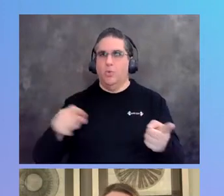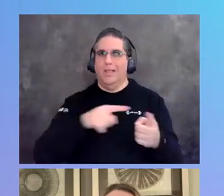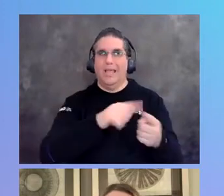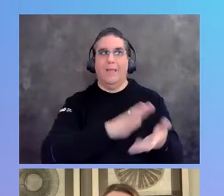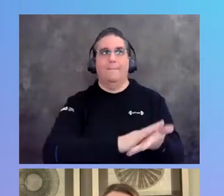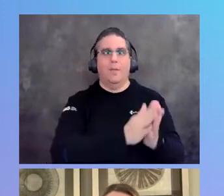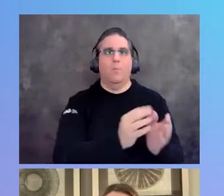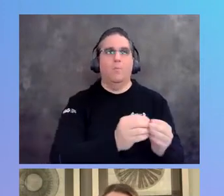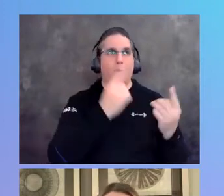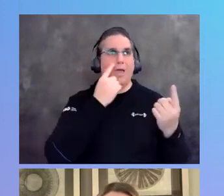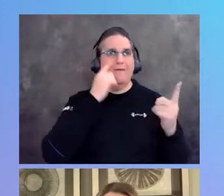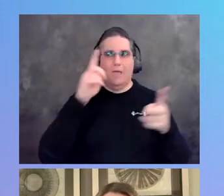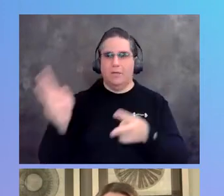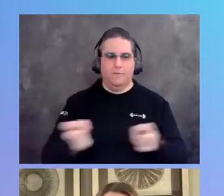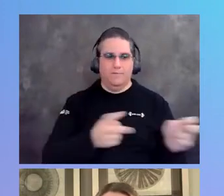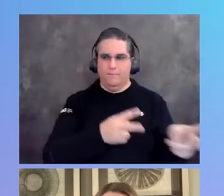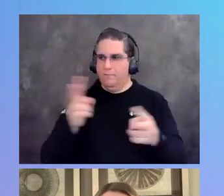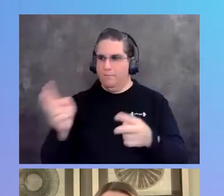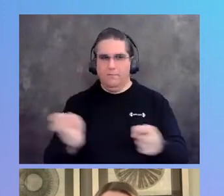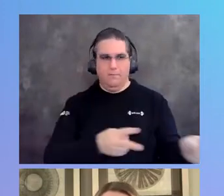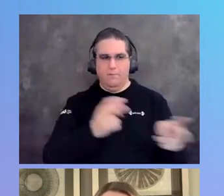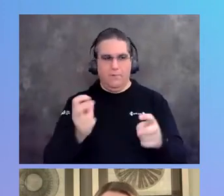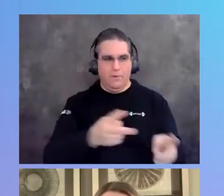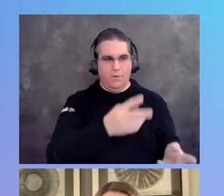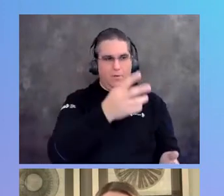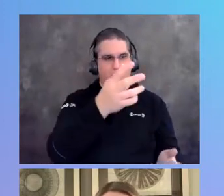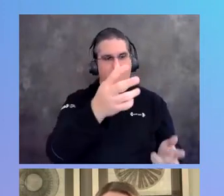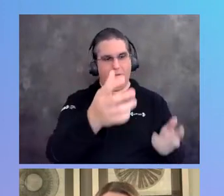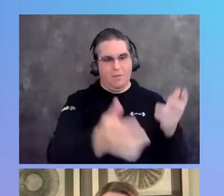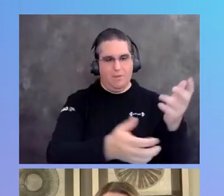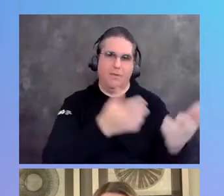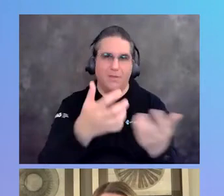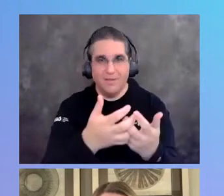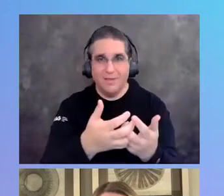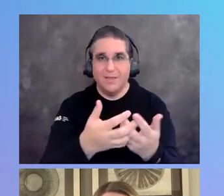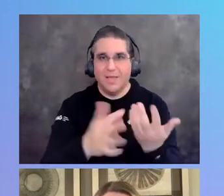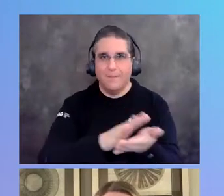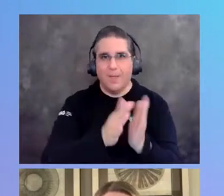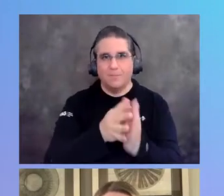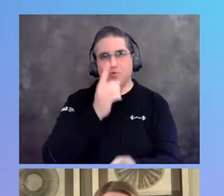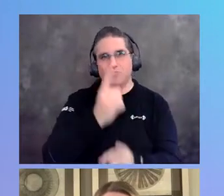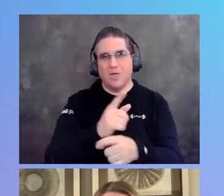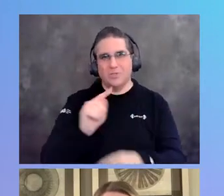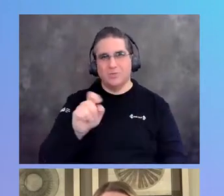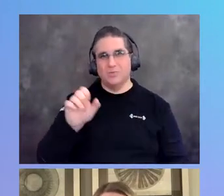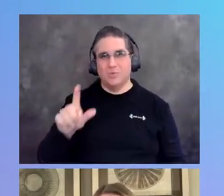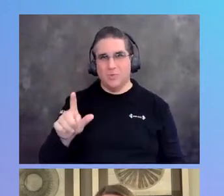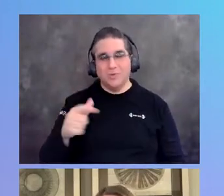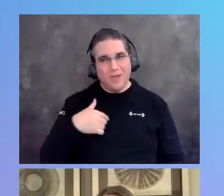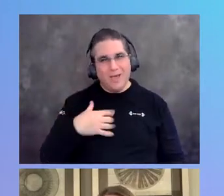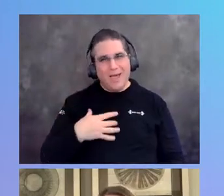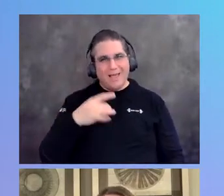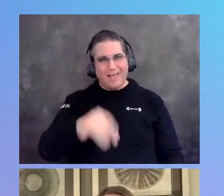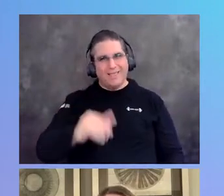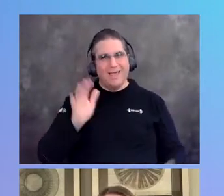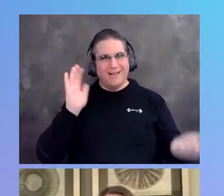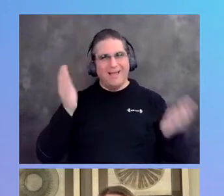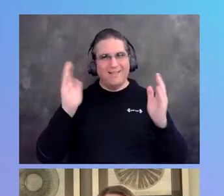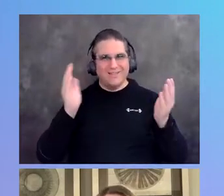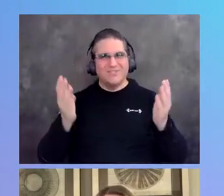useful tool. So it's the right tool for the job and the right environment. So I think it's an appropriate analogy. And that's